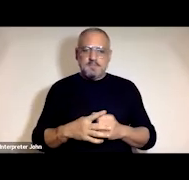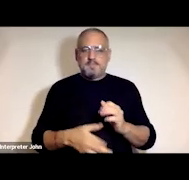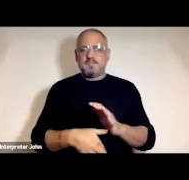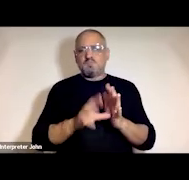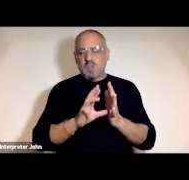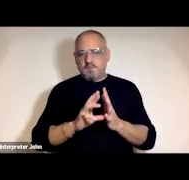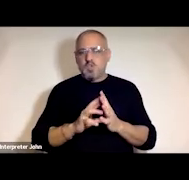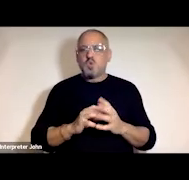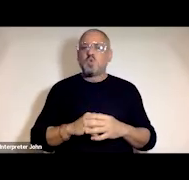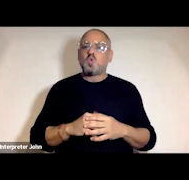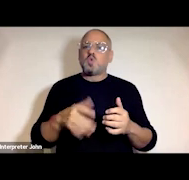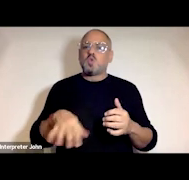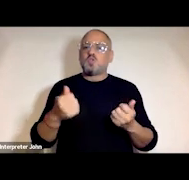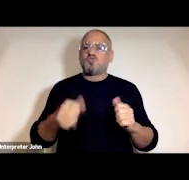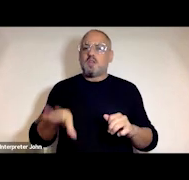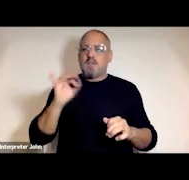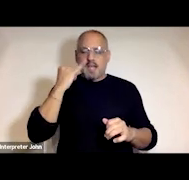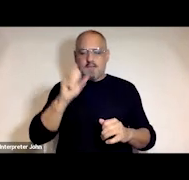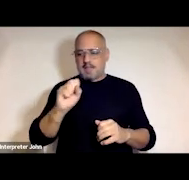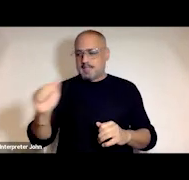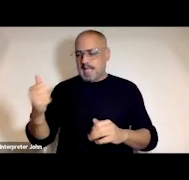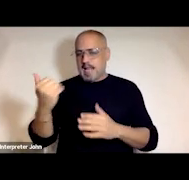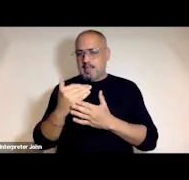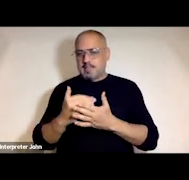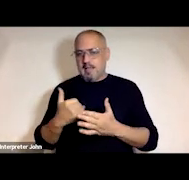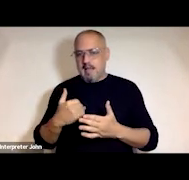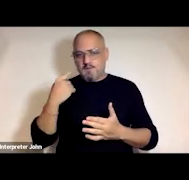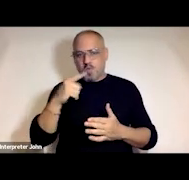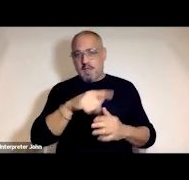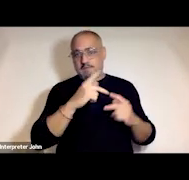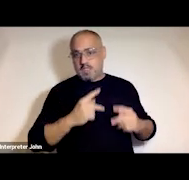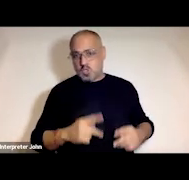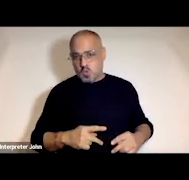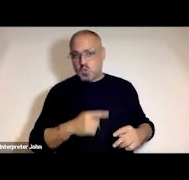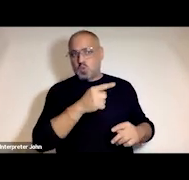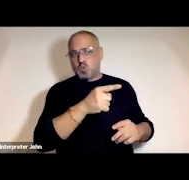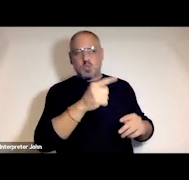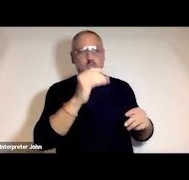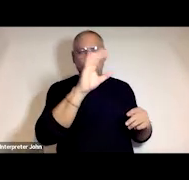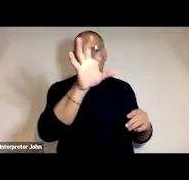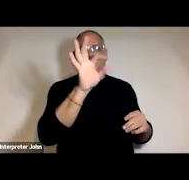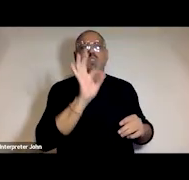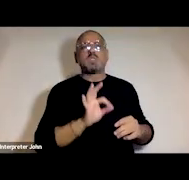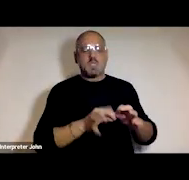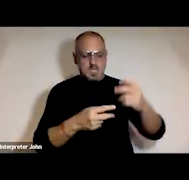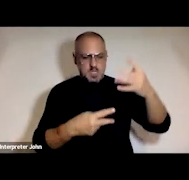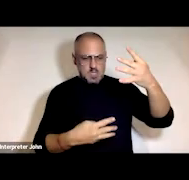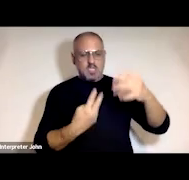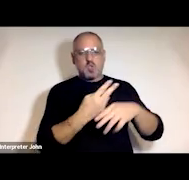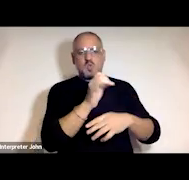try to find if there's a SSA listing for that physical health condition, and then use that listing as a guide